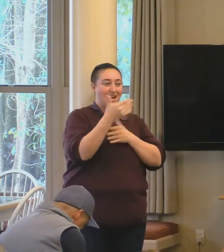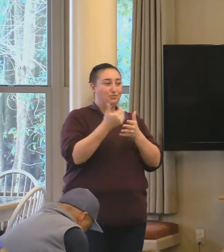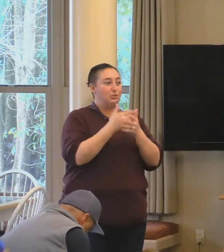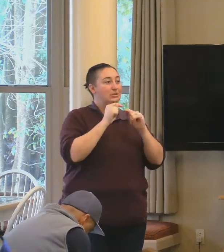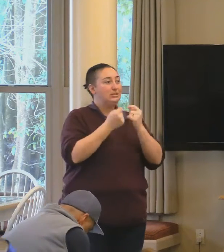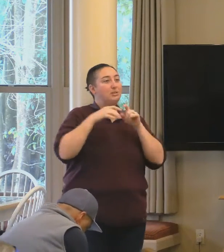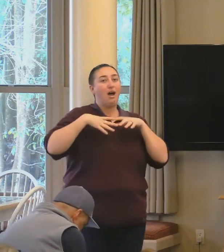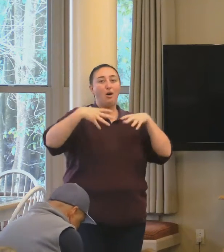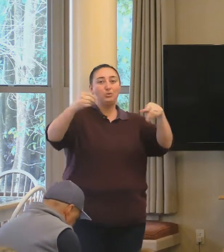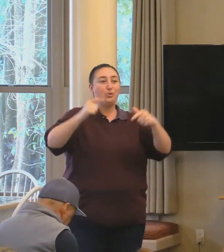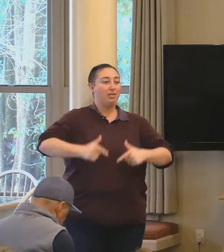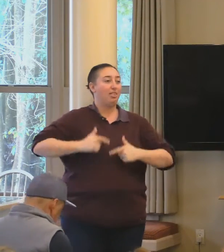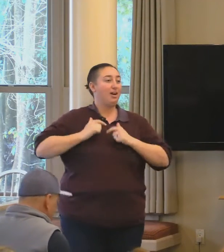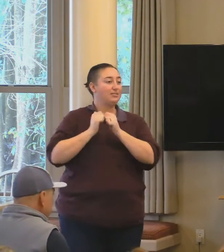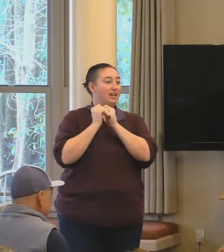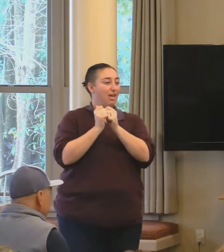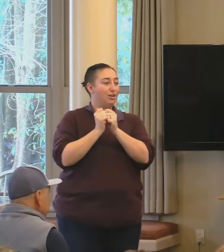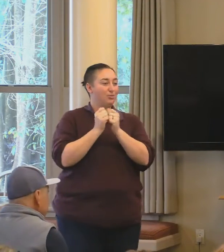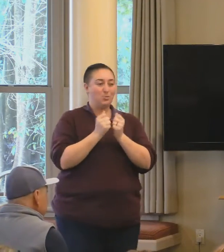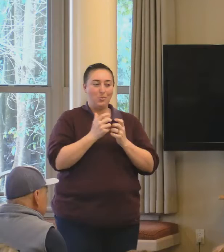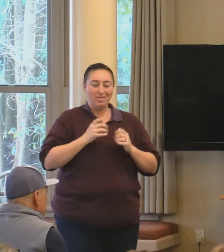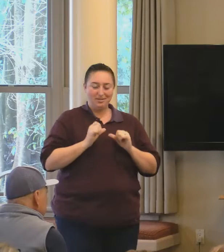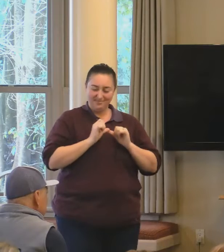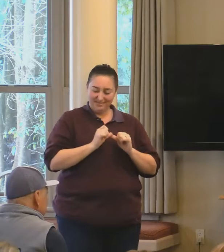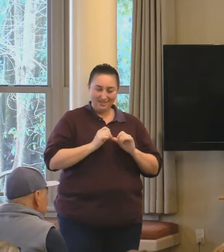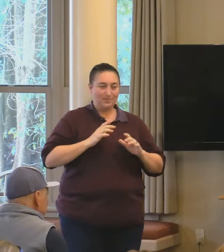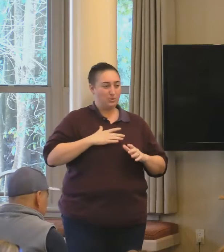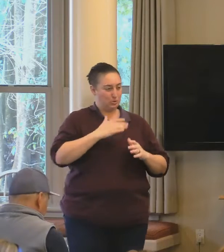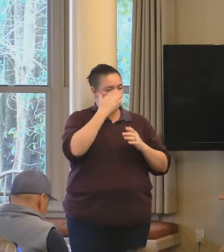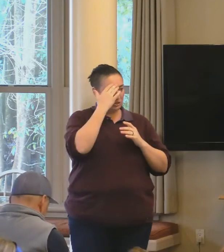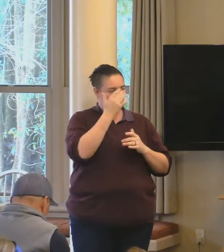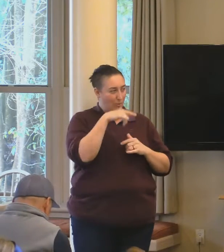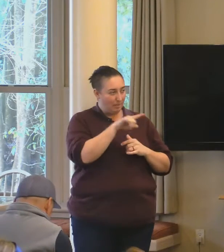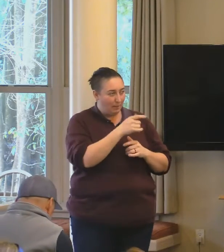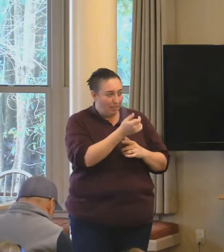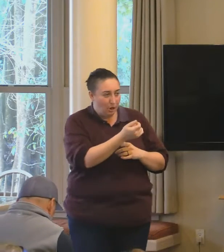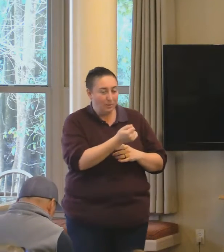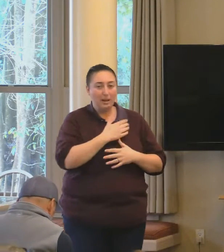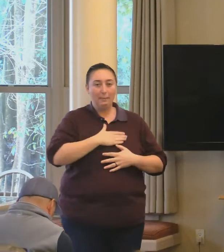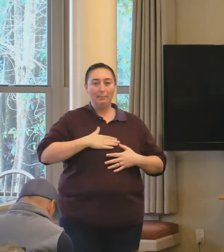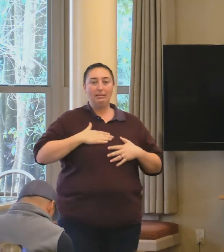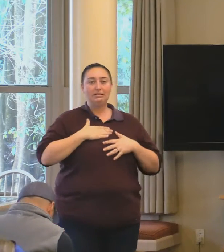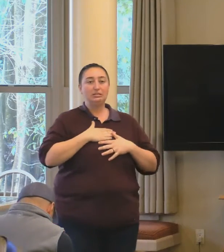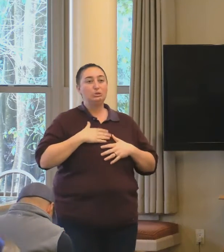magic unfold as we send these five new teams off into their lives together. Without further ado, let's get to know them a